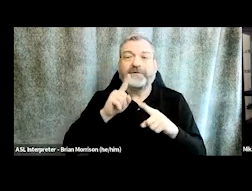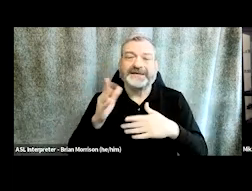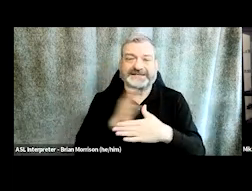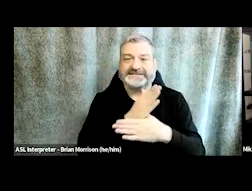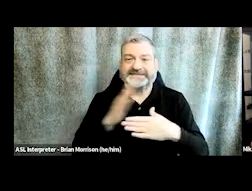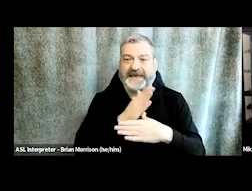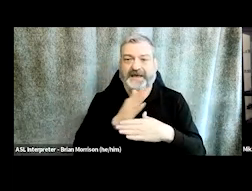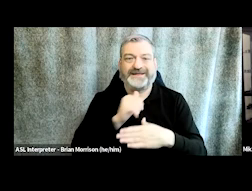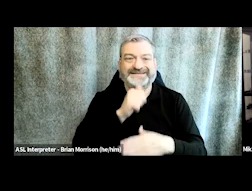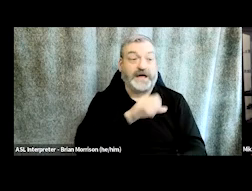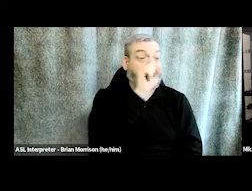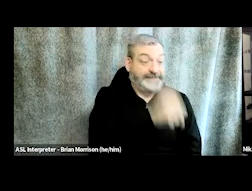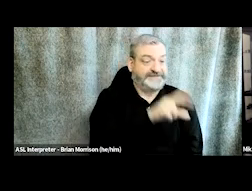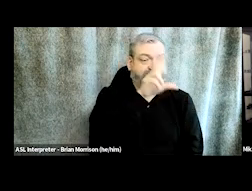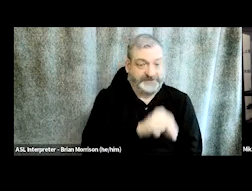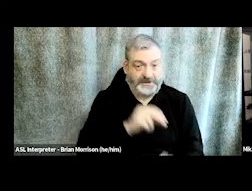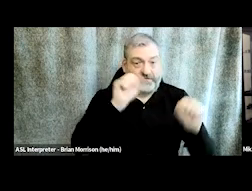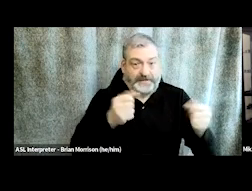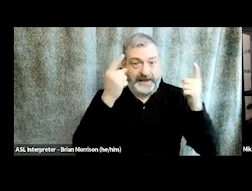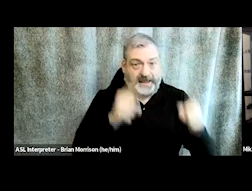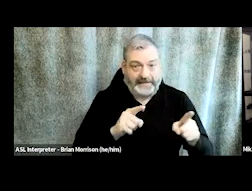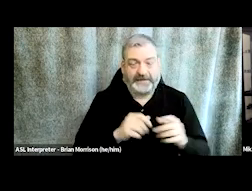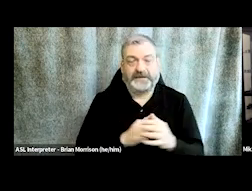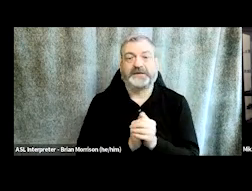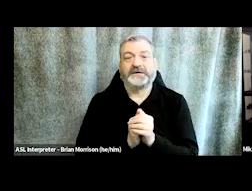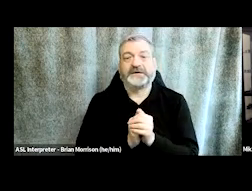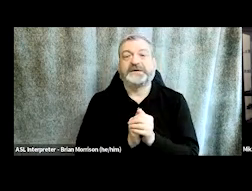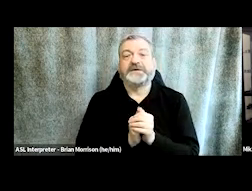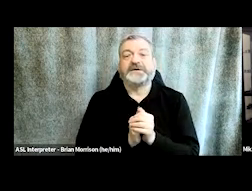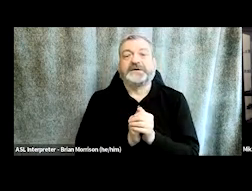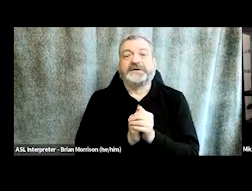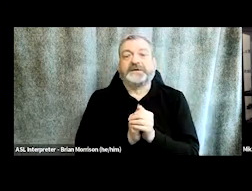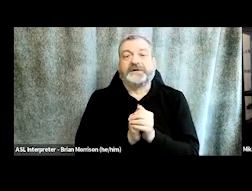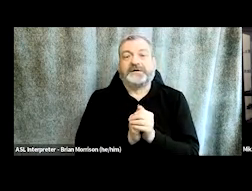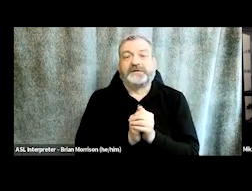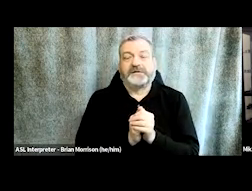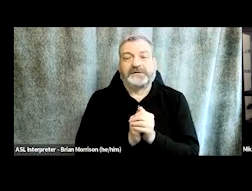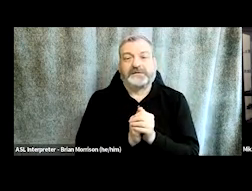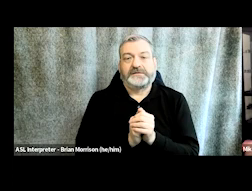have more or less access or ability, and sometimes the lack of ability can go